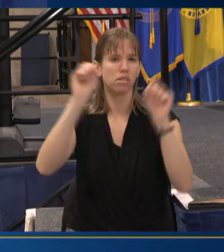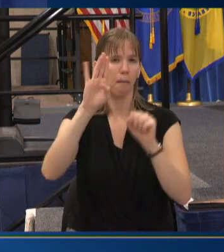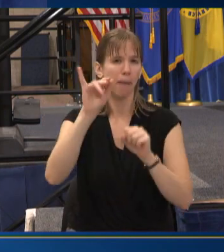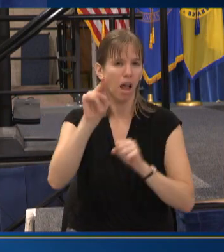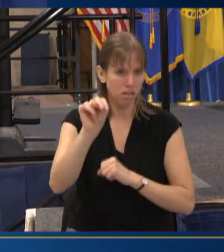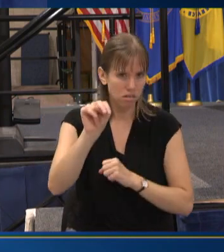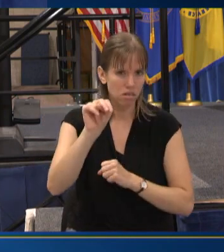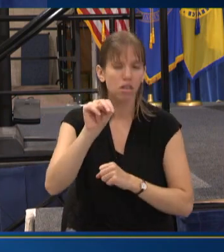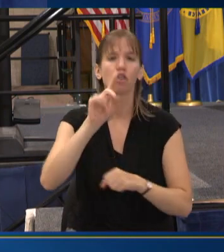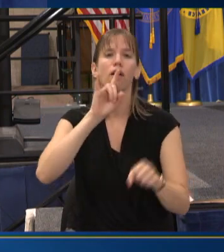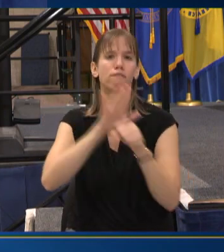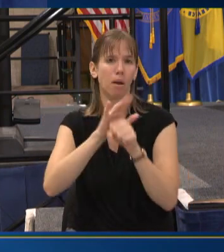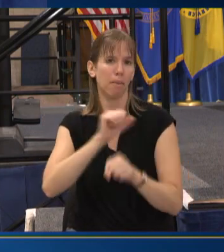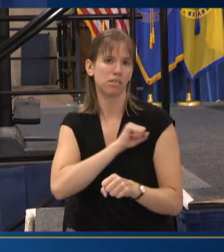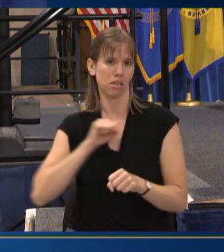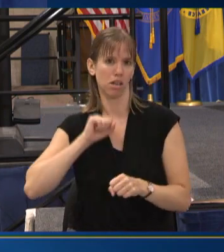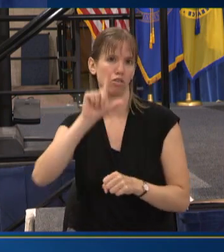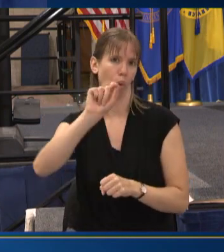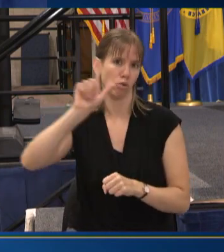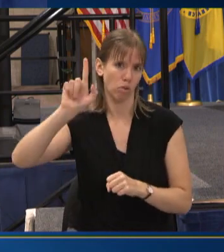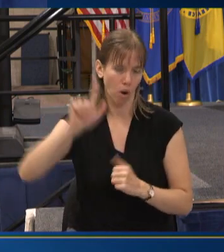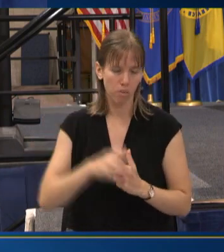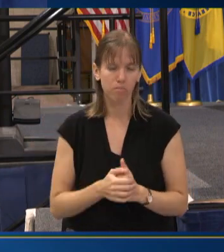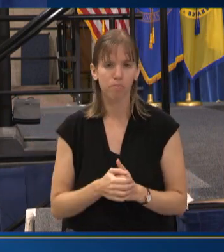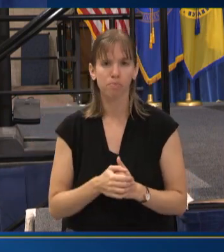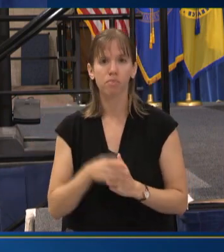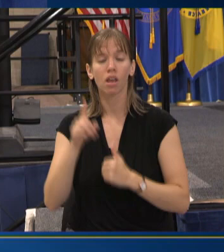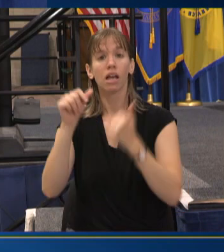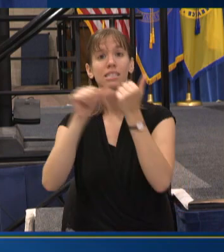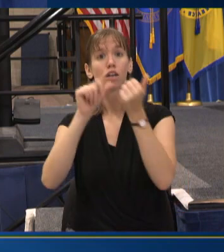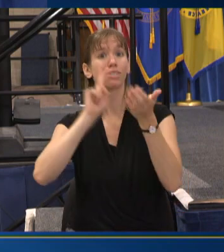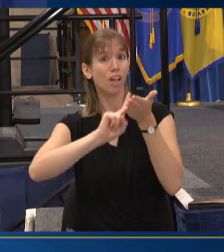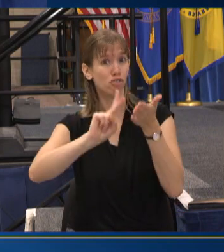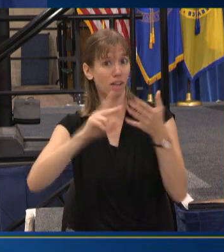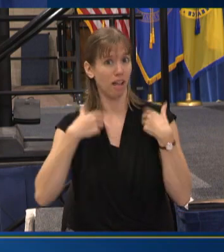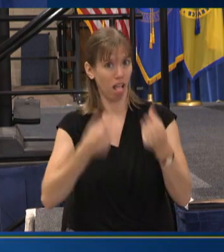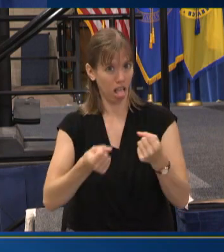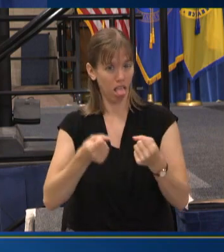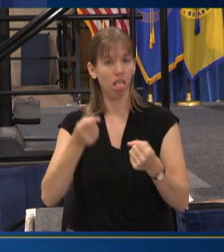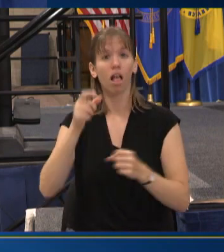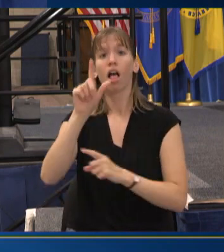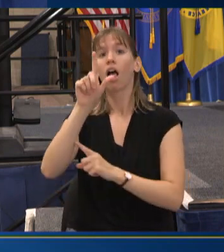Senate in 2021 as Assistant Secretary for Health, Admiral Levine fights every day to